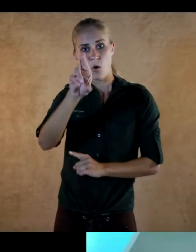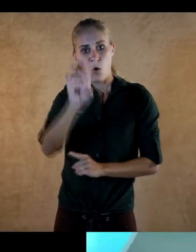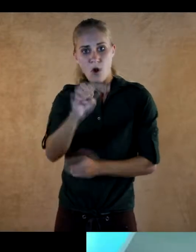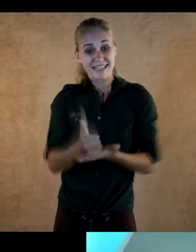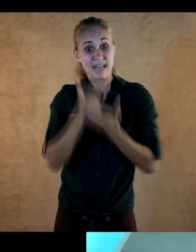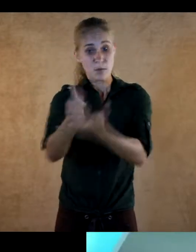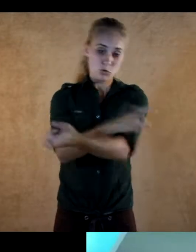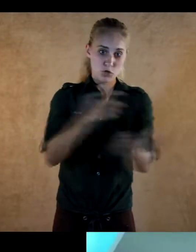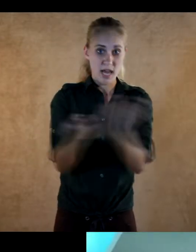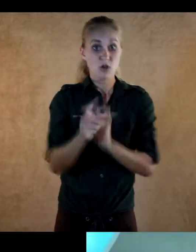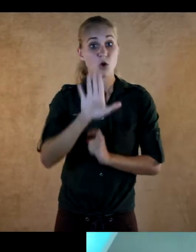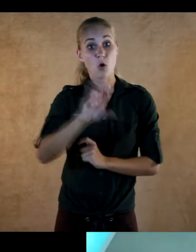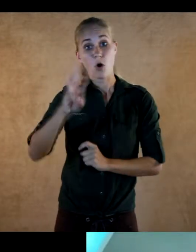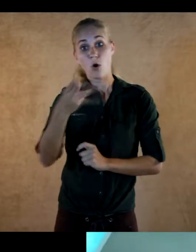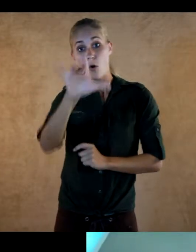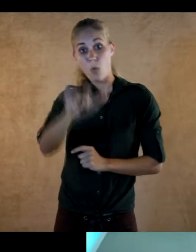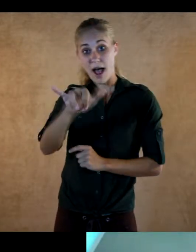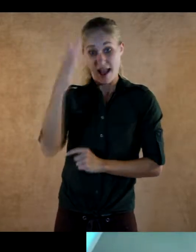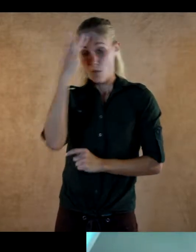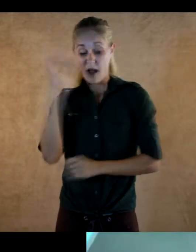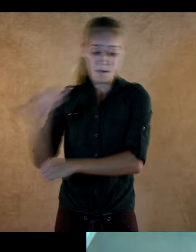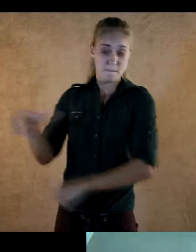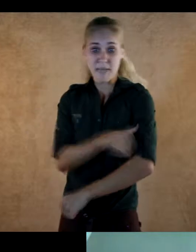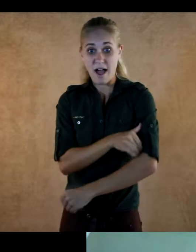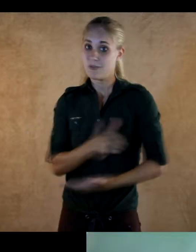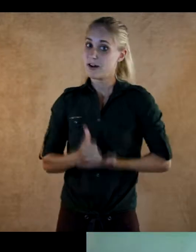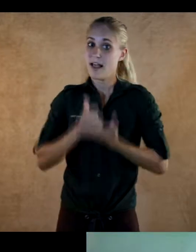Your WHY must be so powerful that it makes your cry.